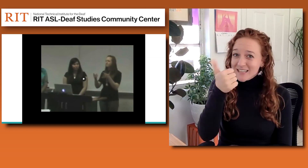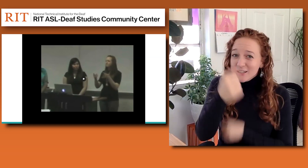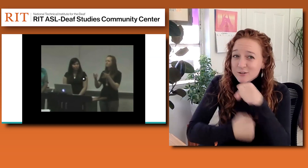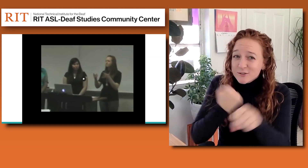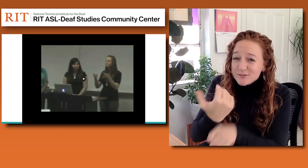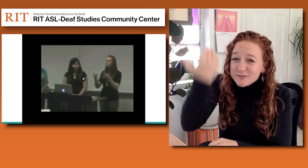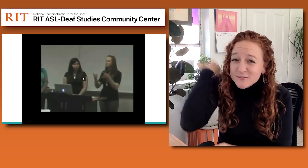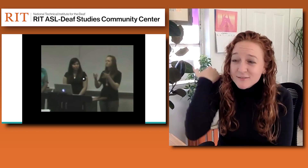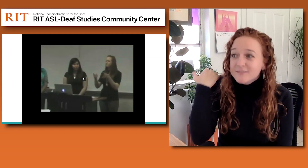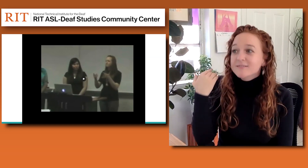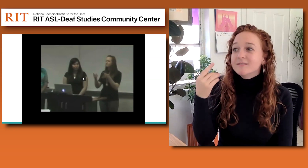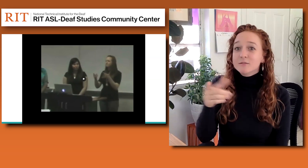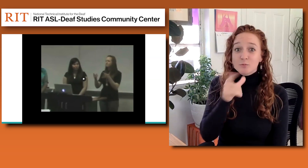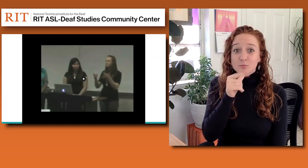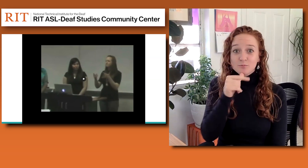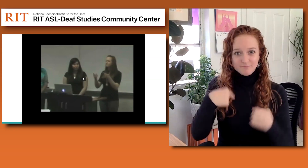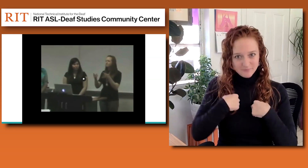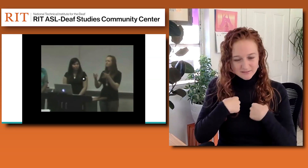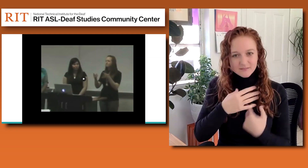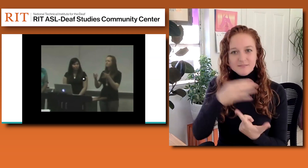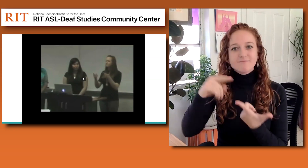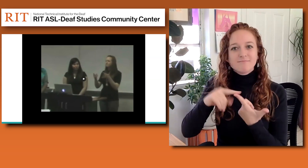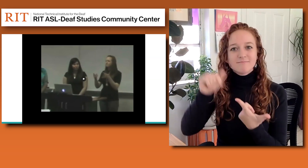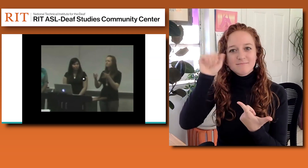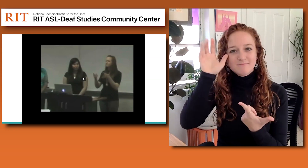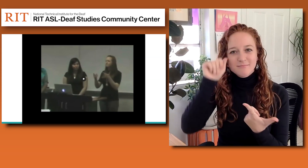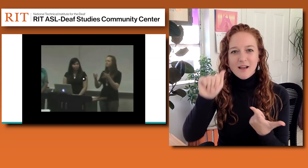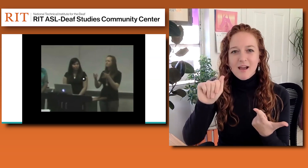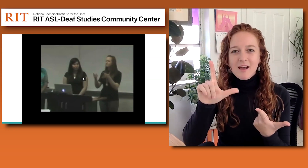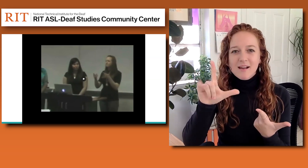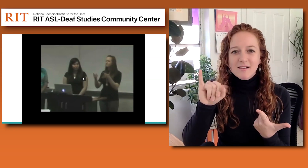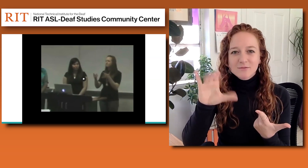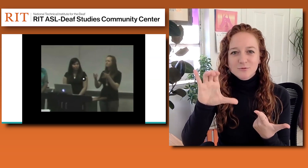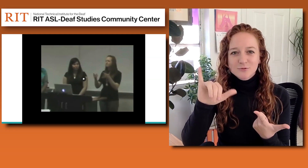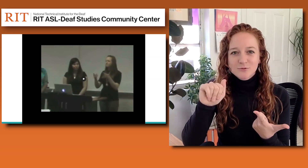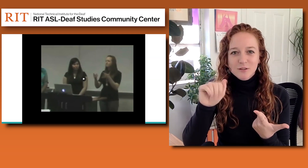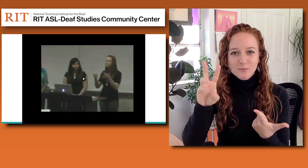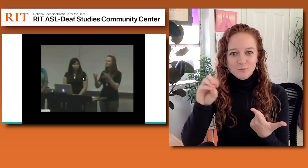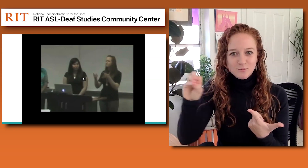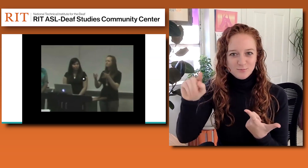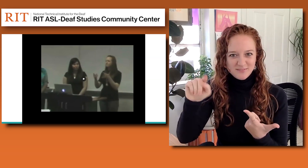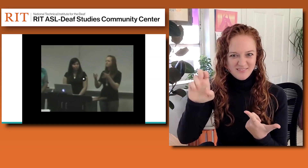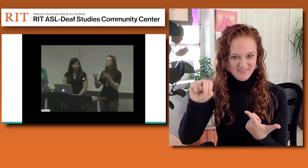is me giving that presentation. Now, mind you, it's 10 years ago. It's myself and Alicia...